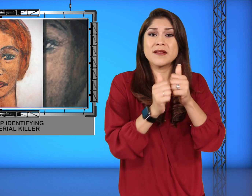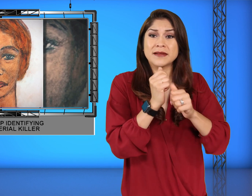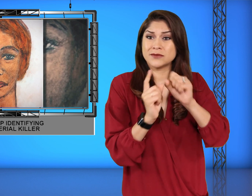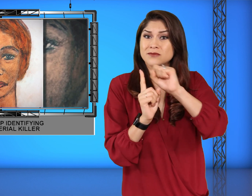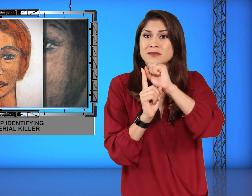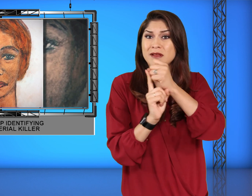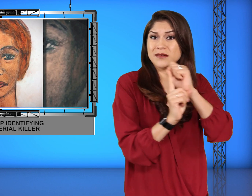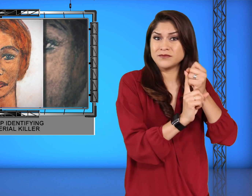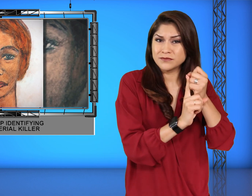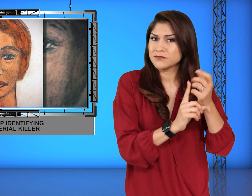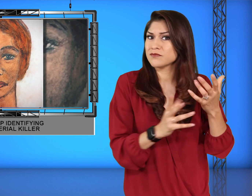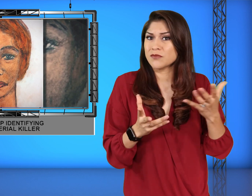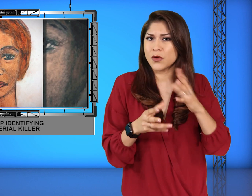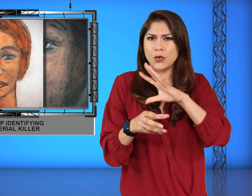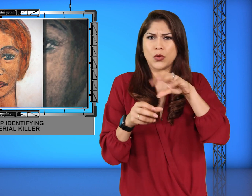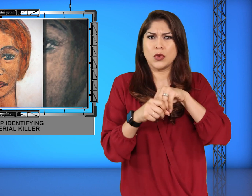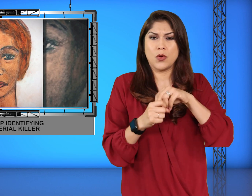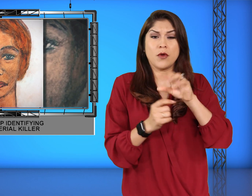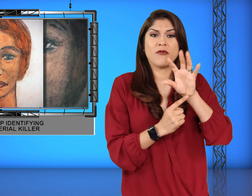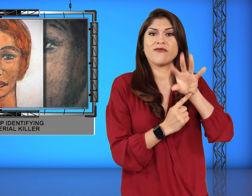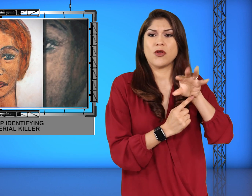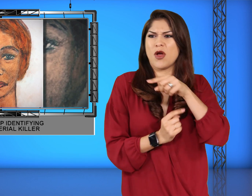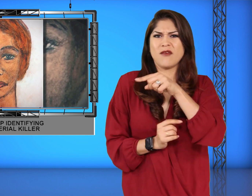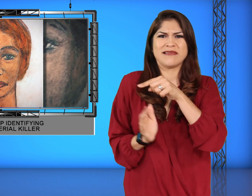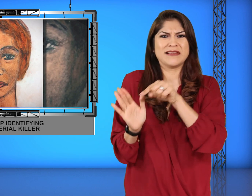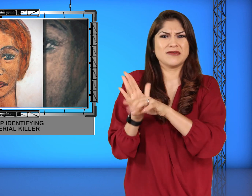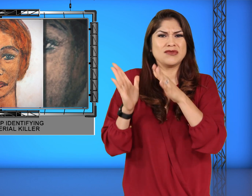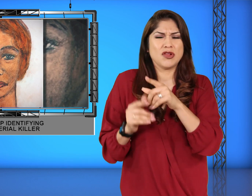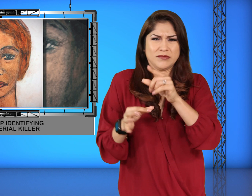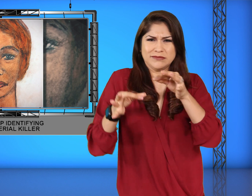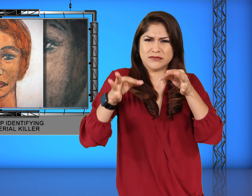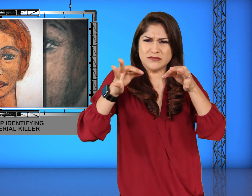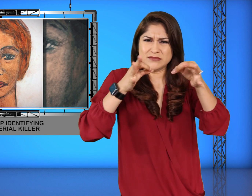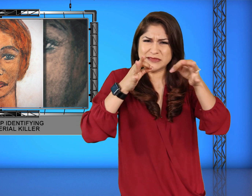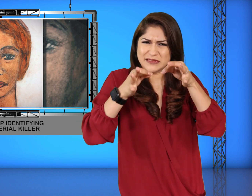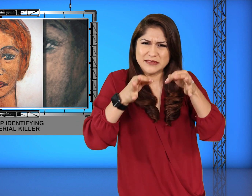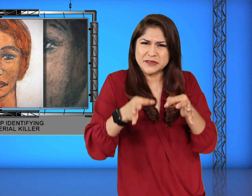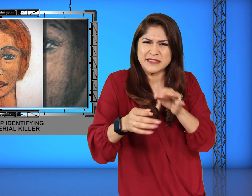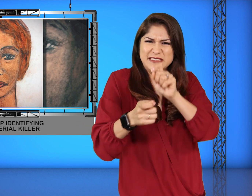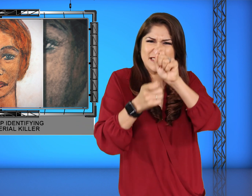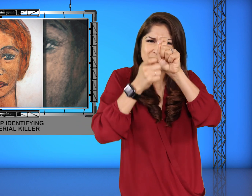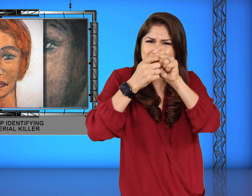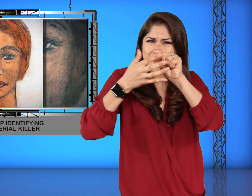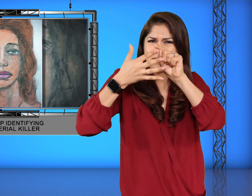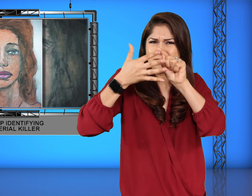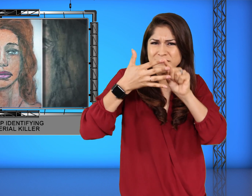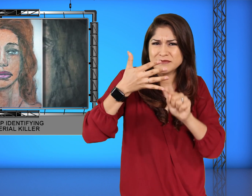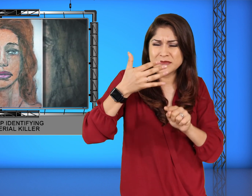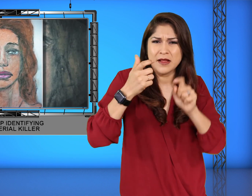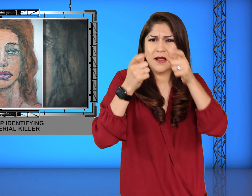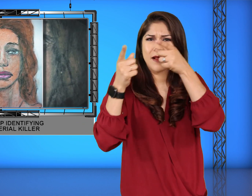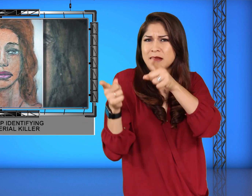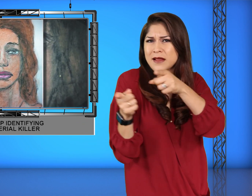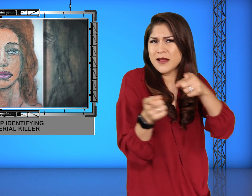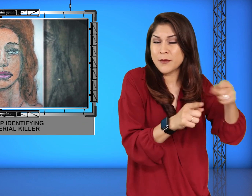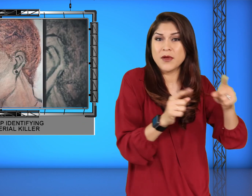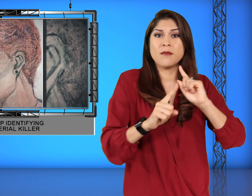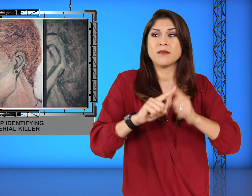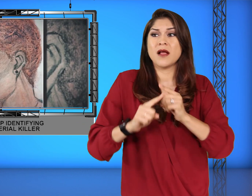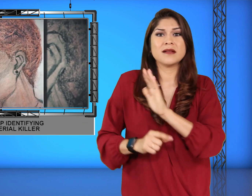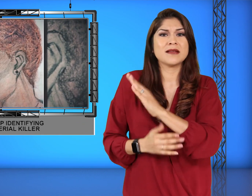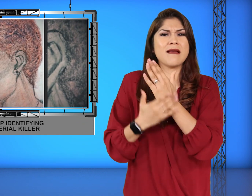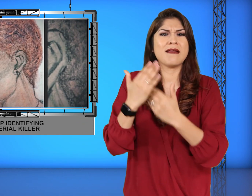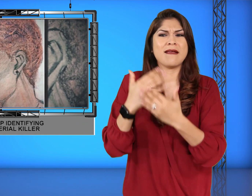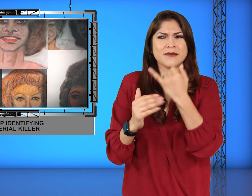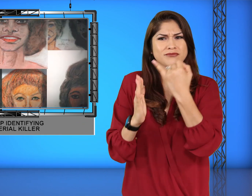Each case presented is accompanied by video of Little explaining the incident and a hand-drawn